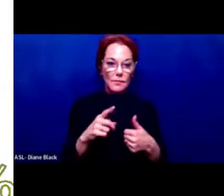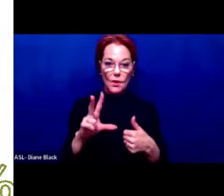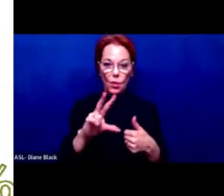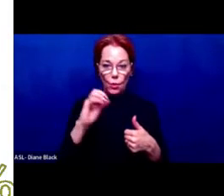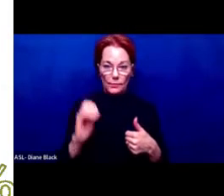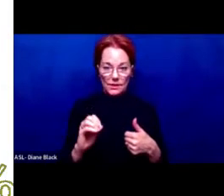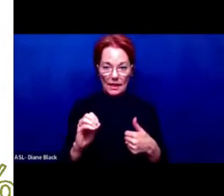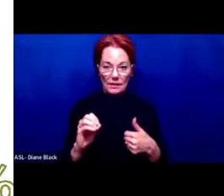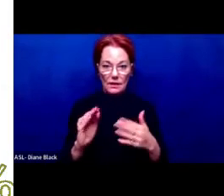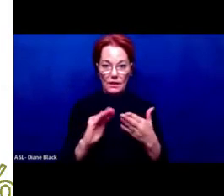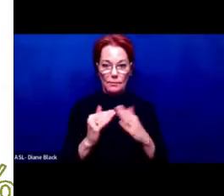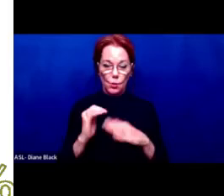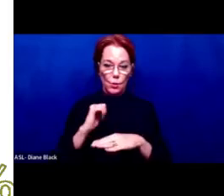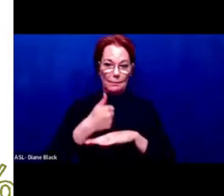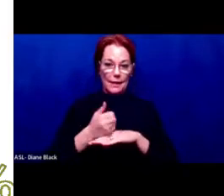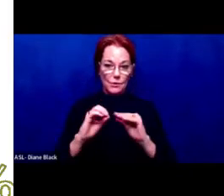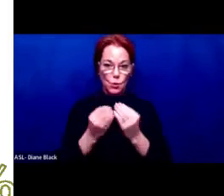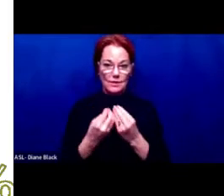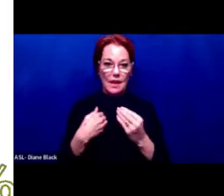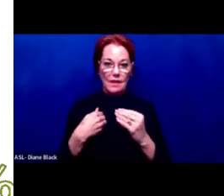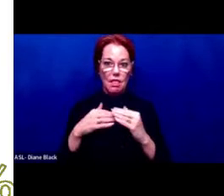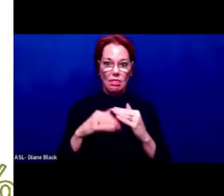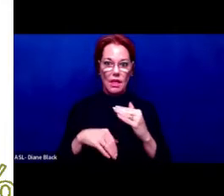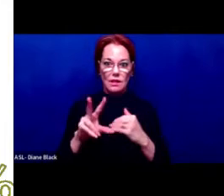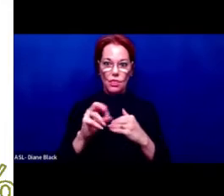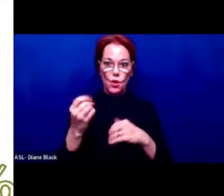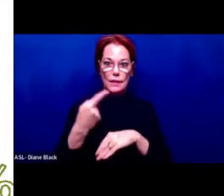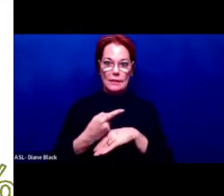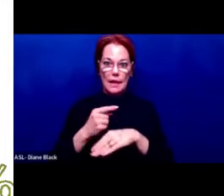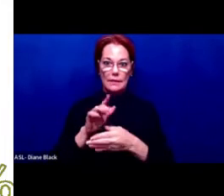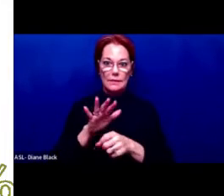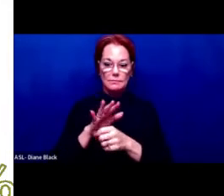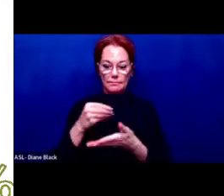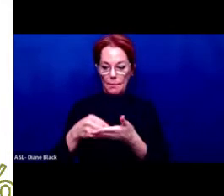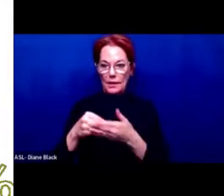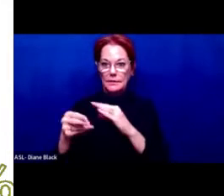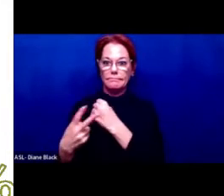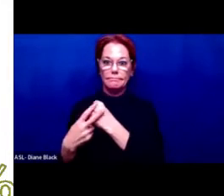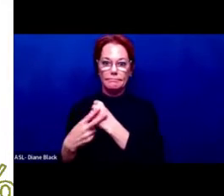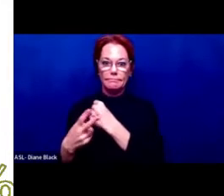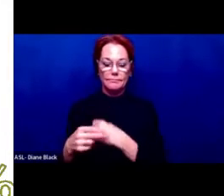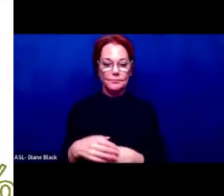organizations have less than 30 days in cash reserve, you have nearly 50% that have a negative